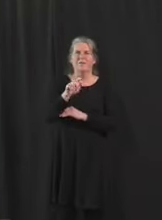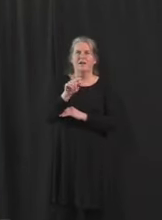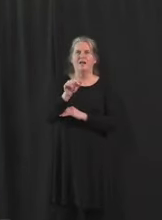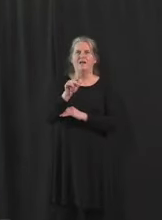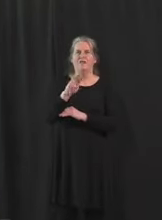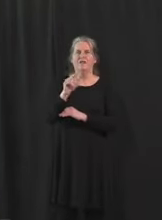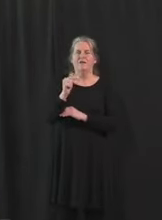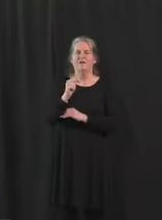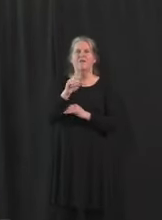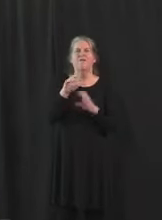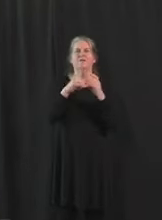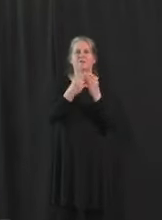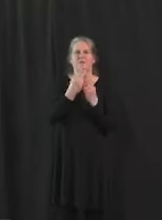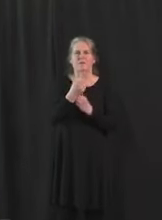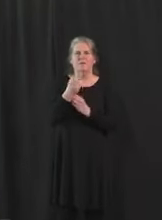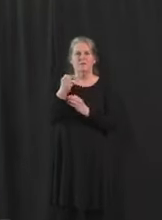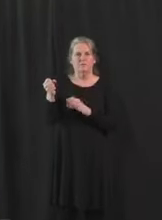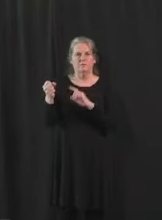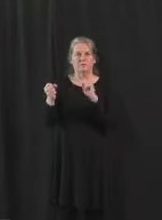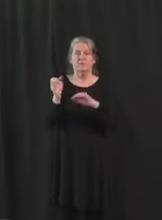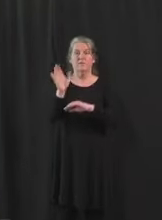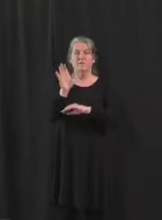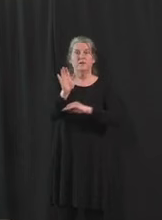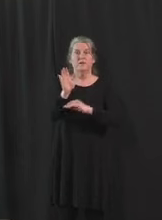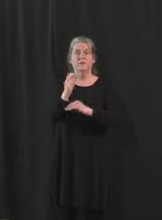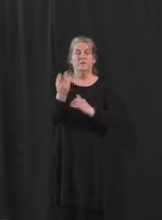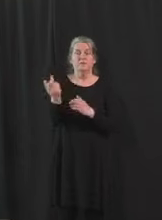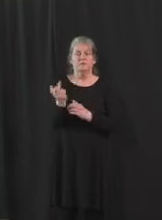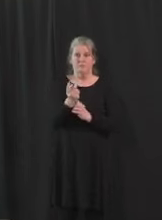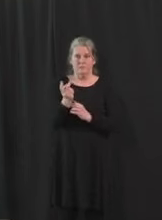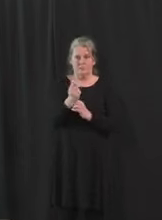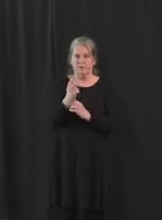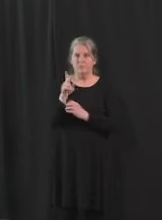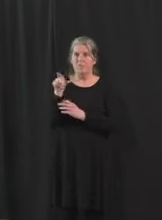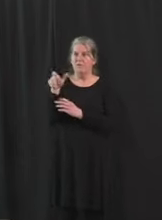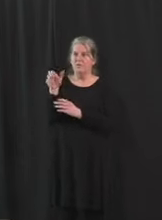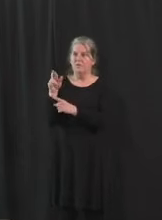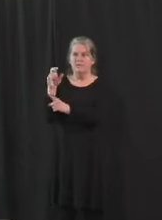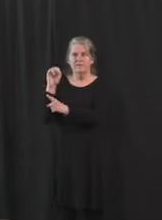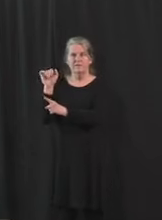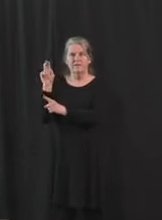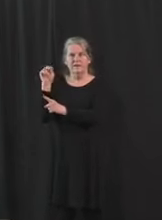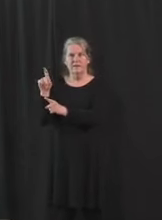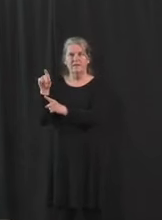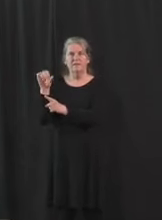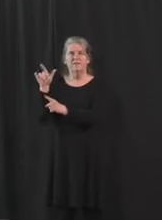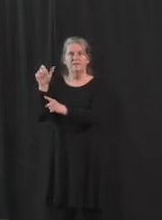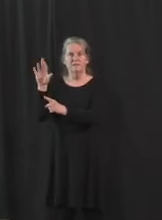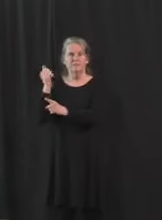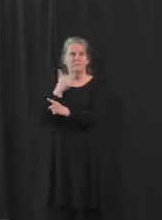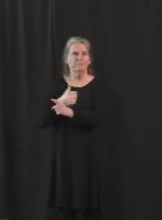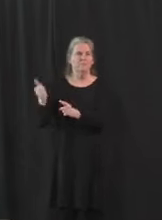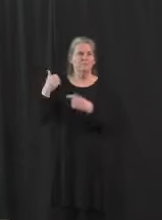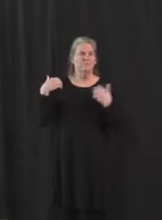GOOD AFTERNOON. I'M PAT LIVING WITH THE DEPARTMENT OF HEALTH AND SOCIAL SERVICES. THIS AFTERNOON, WE ARE JOINED BY YUKON PREMIER SANDY SILVER AND YUKON'S CHIEF MEDICAL OFFICER OF HEALTH DR. BRENDAN HANLEY.